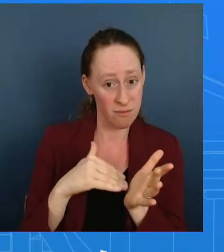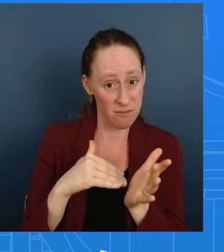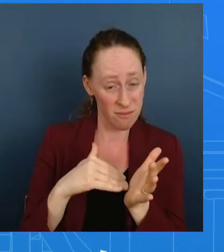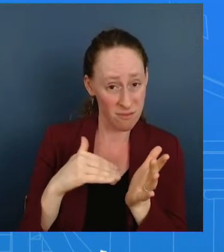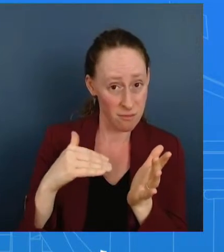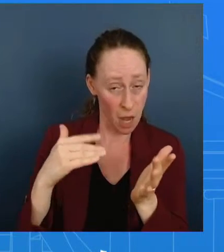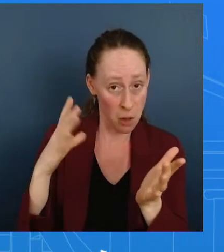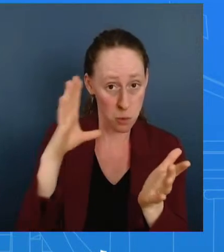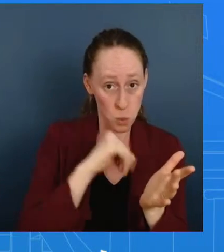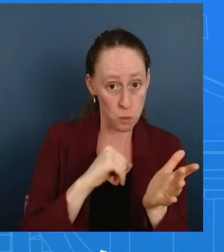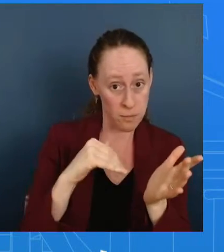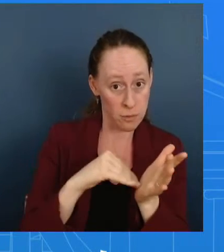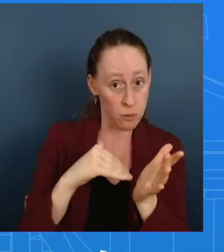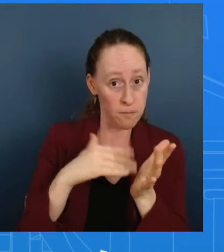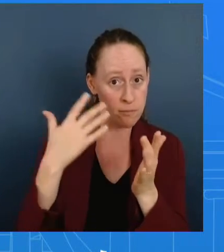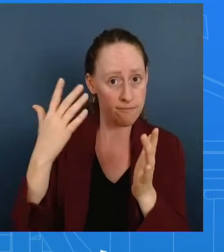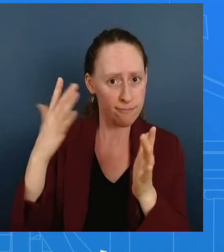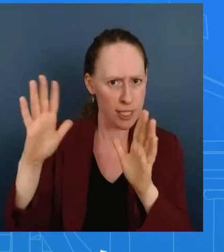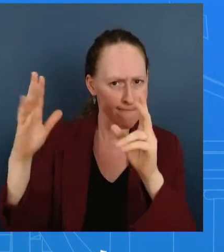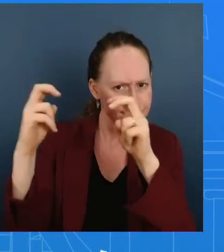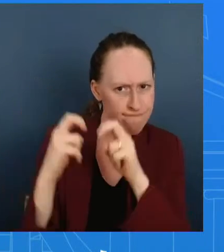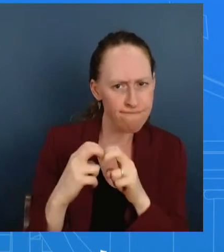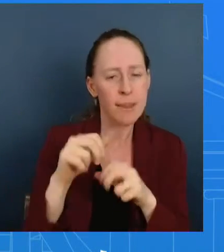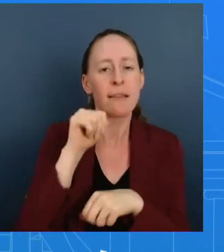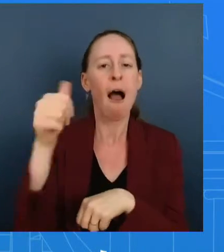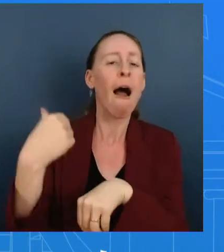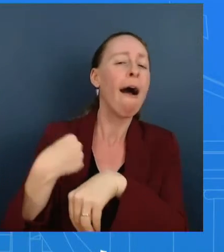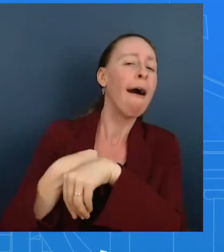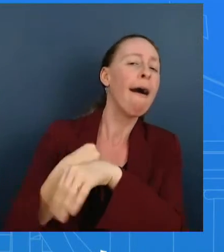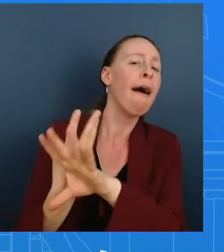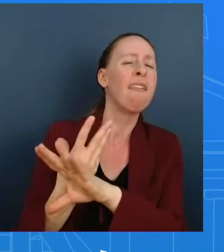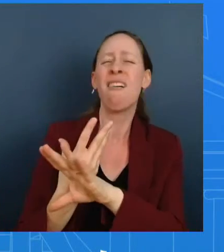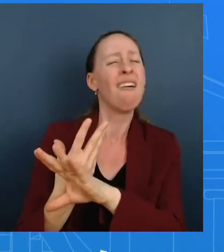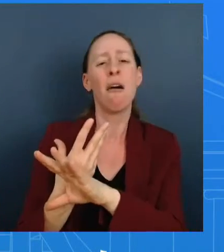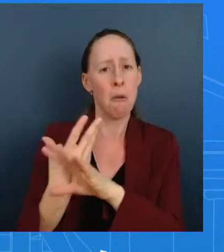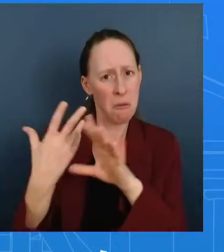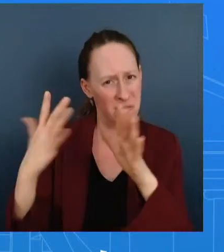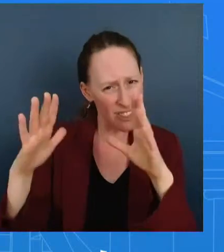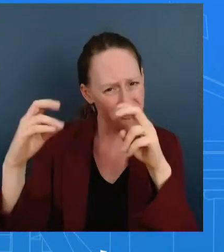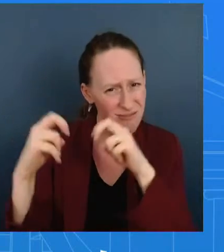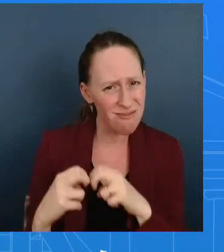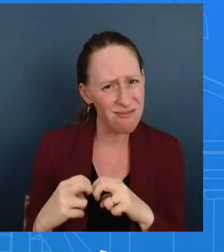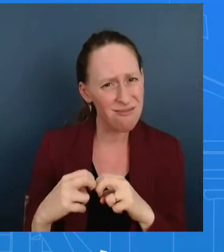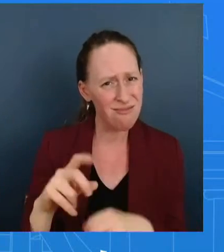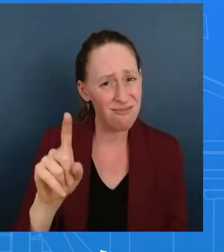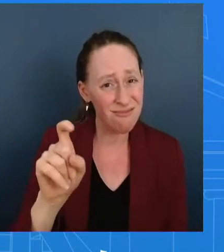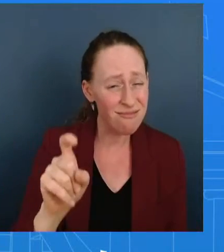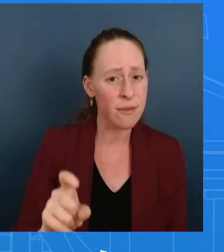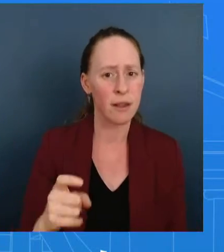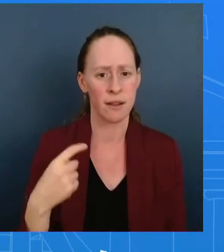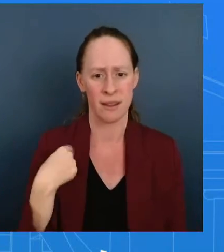The Press: -- how information comes out in WAVES -- Ms. Jean-Pierre: I totally understand. The Press: -- and then we may have a different impression. So -- Ms. Jean-Pierre: And I totally understand that. The Press: -- this has dominated his presidency --